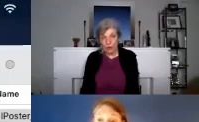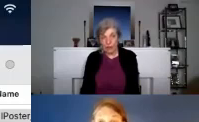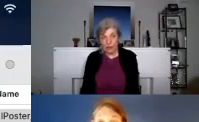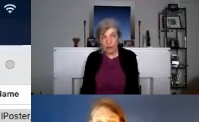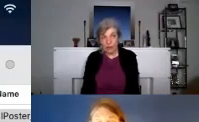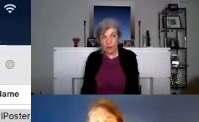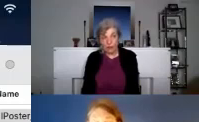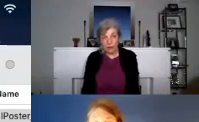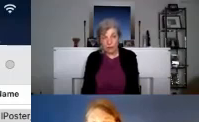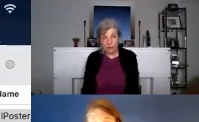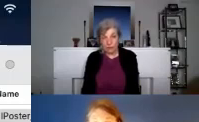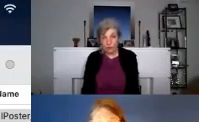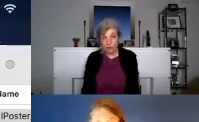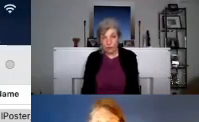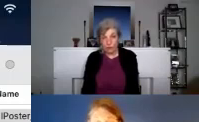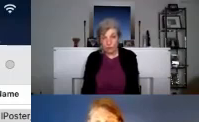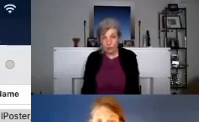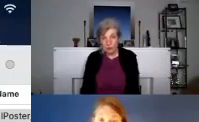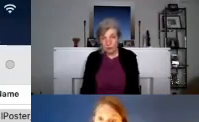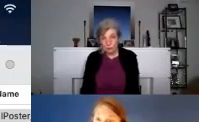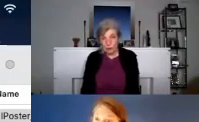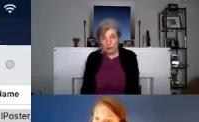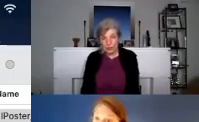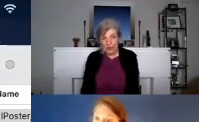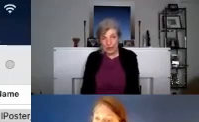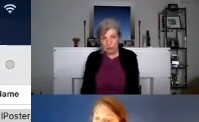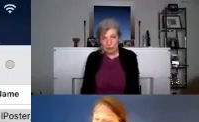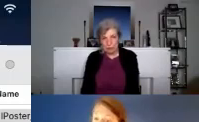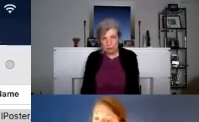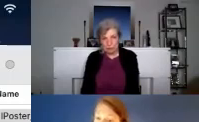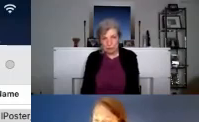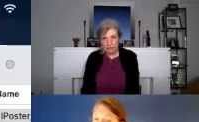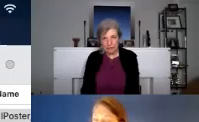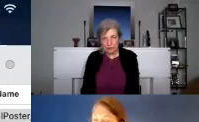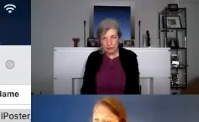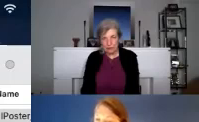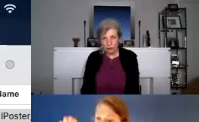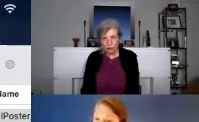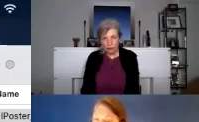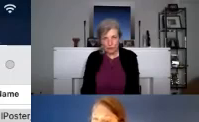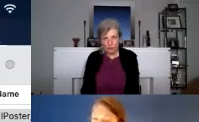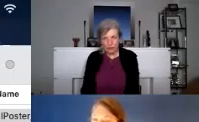07:35:16 and are on a secure website and will be available for restricted